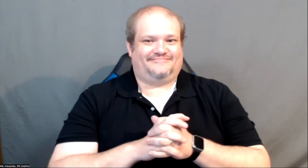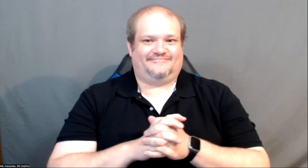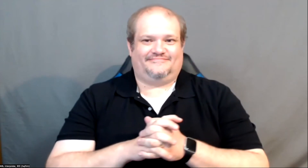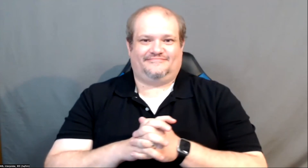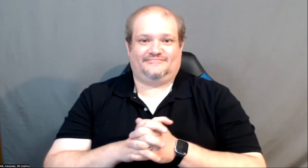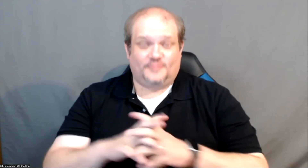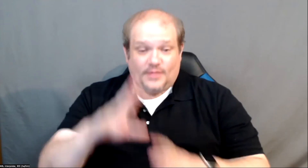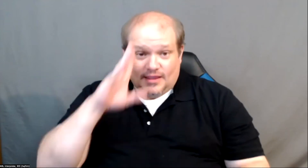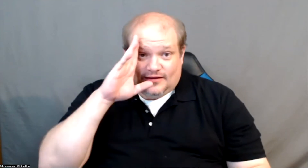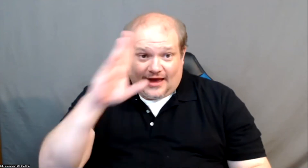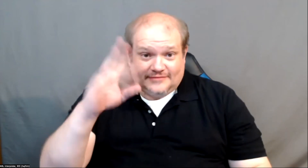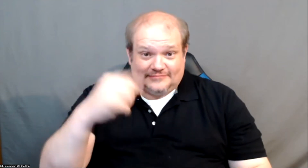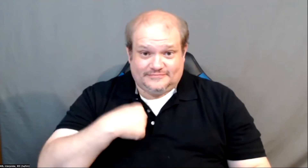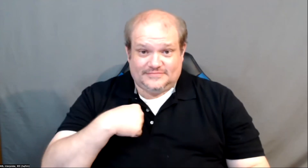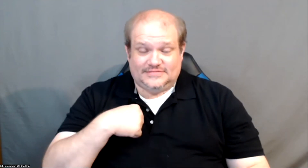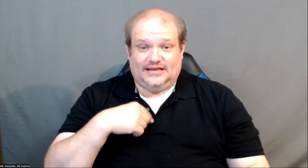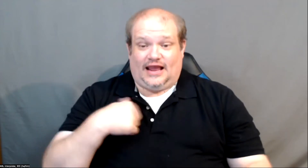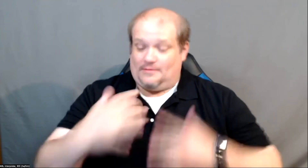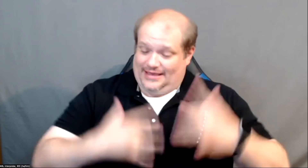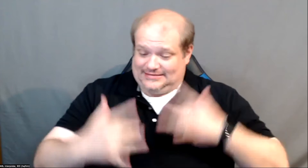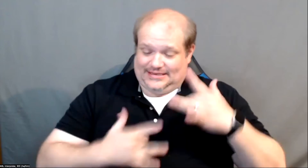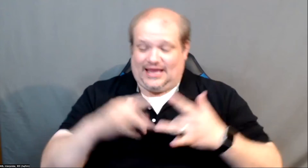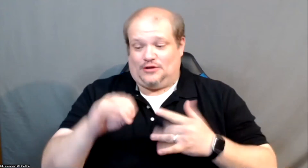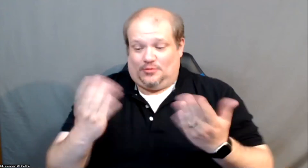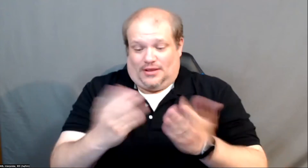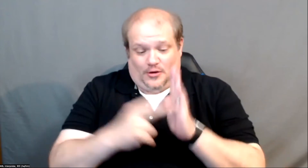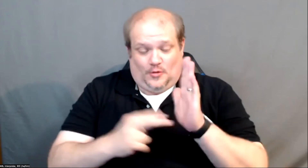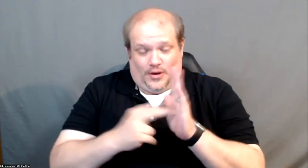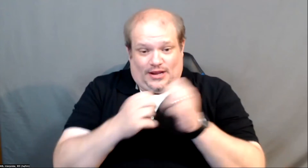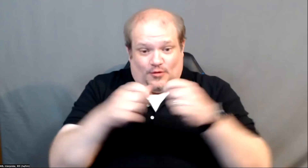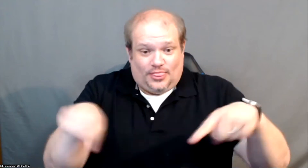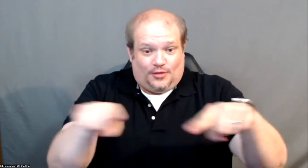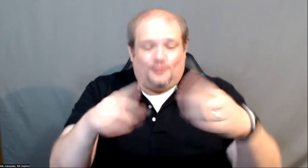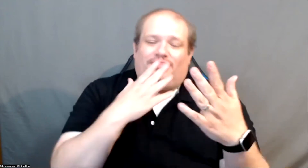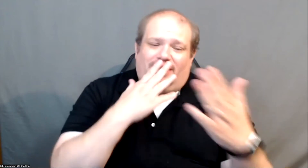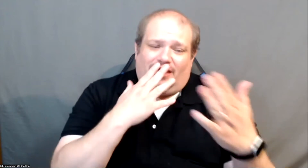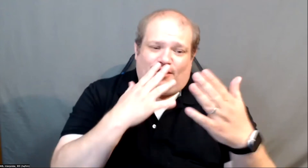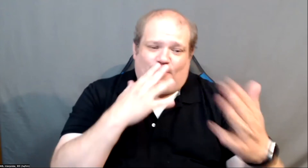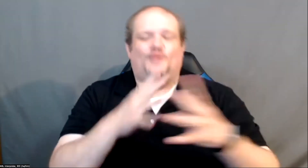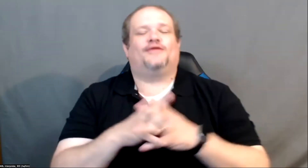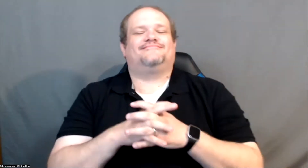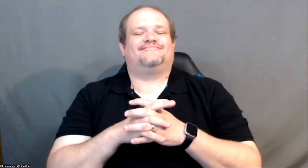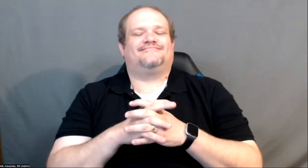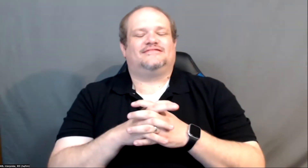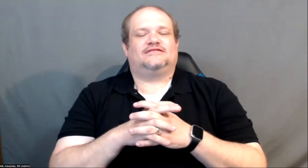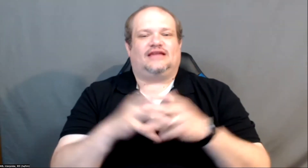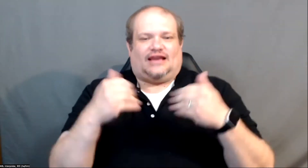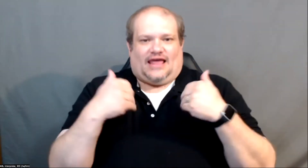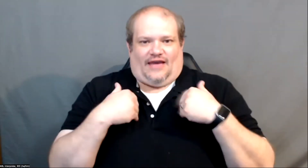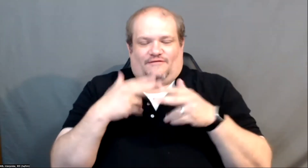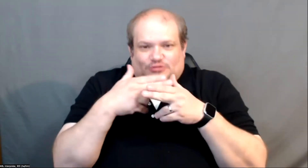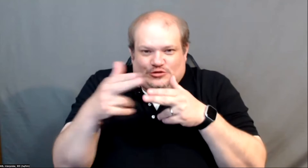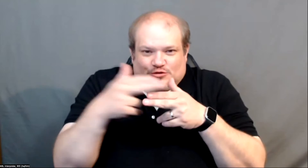Hi, super excited to be reading with y'all. Thank you, um, I have a little sort of prose